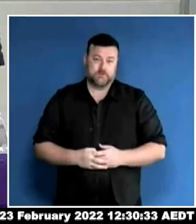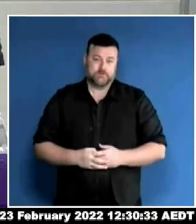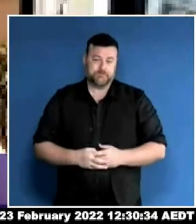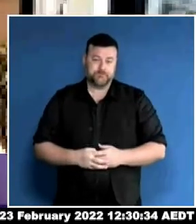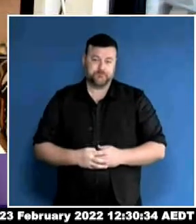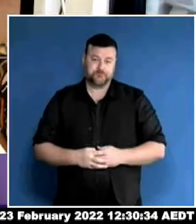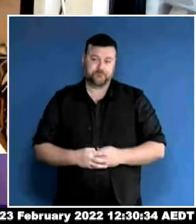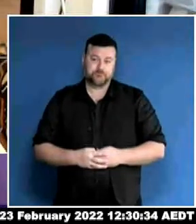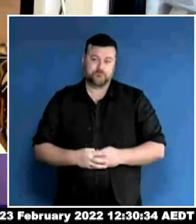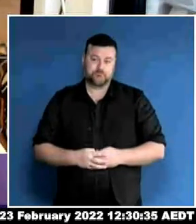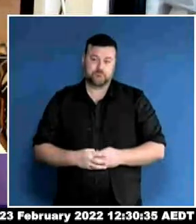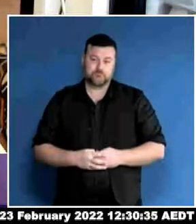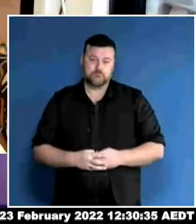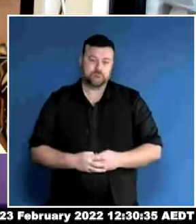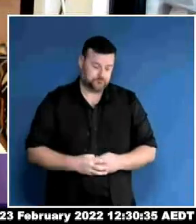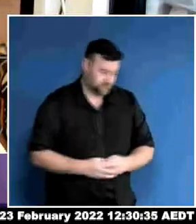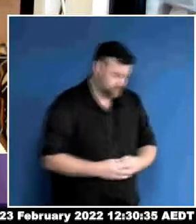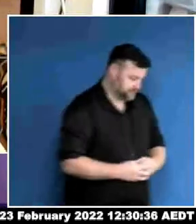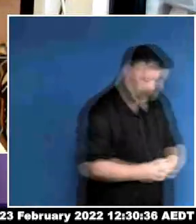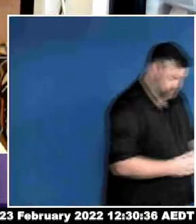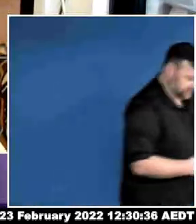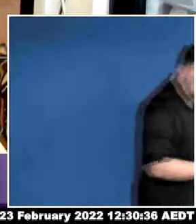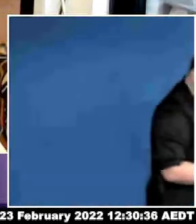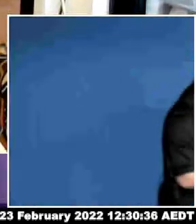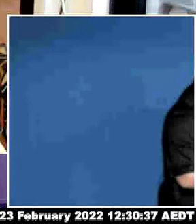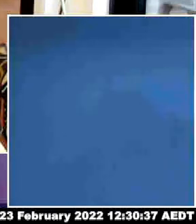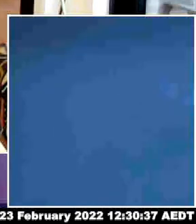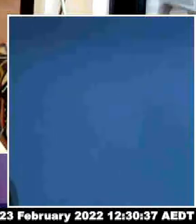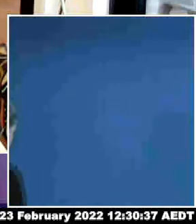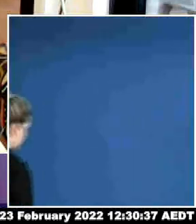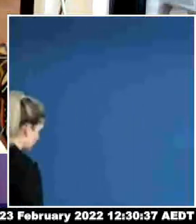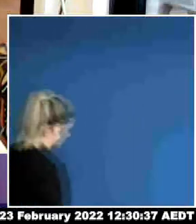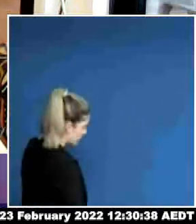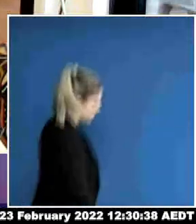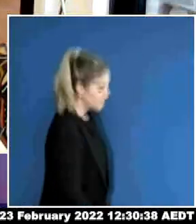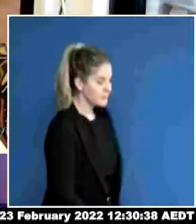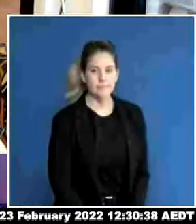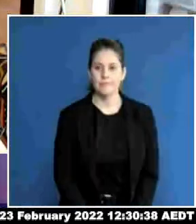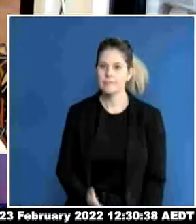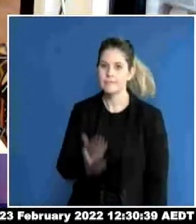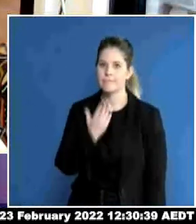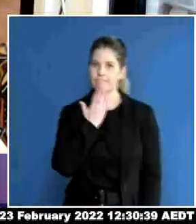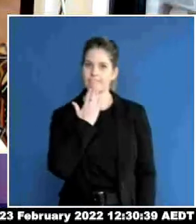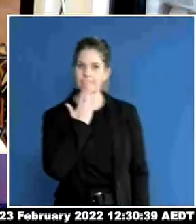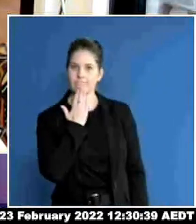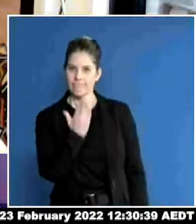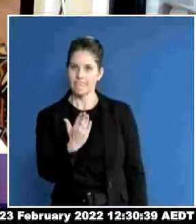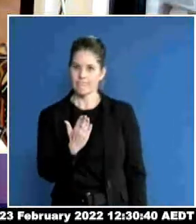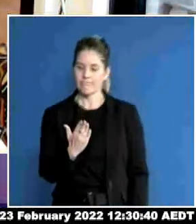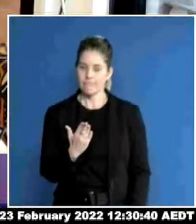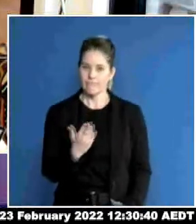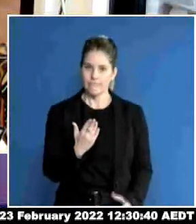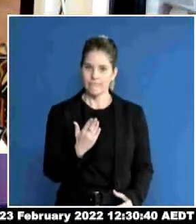It sounds like you are describing a very profound impact of ableism on DES.